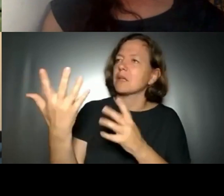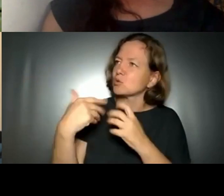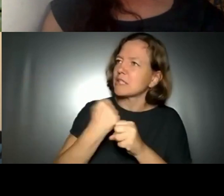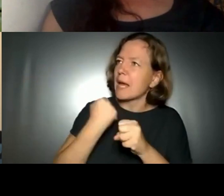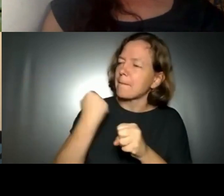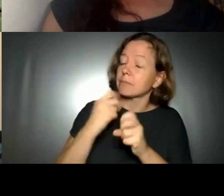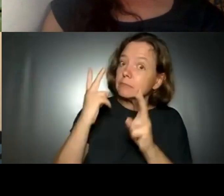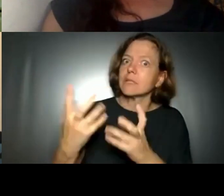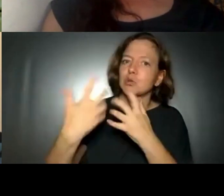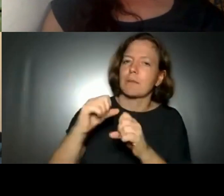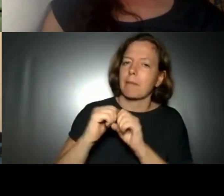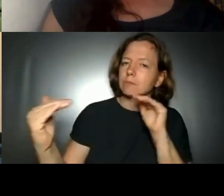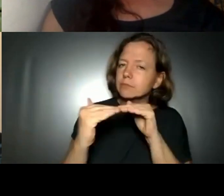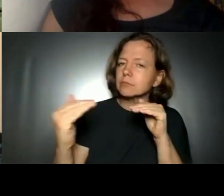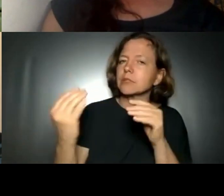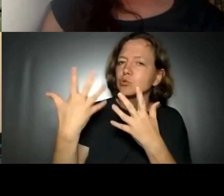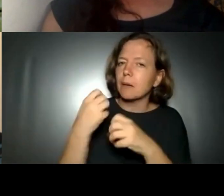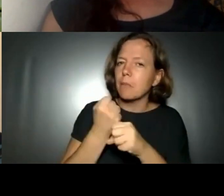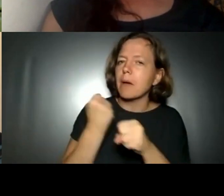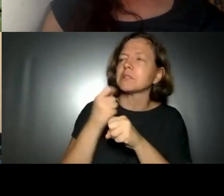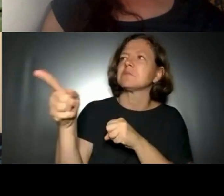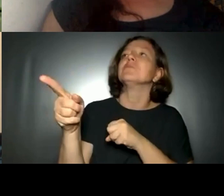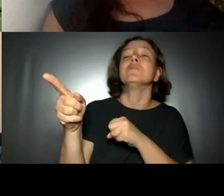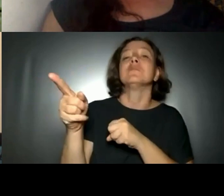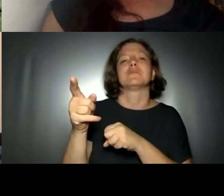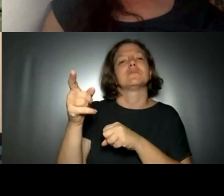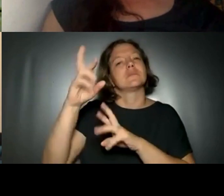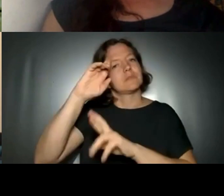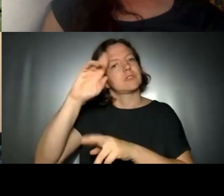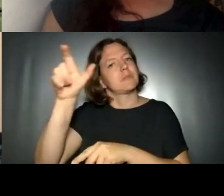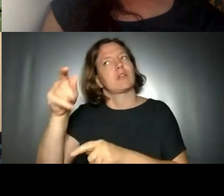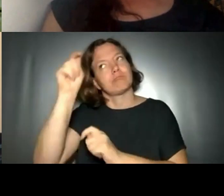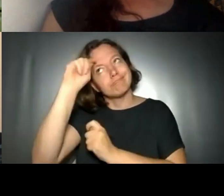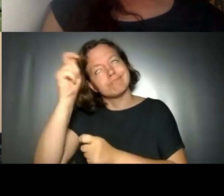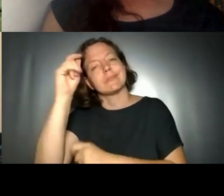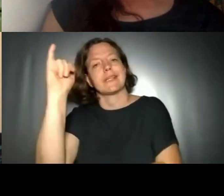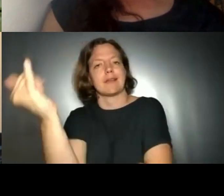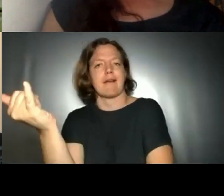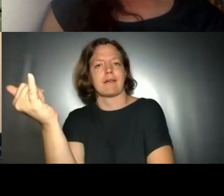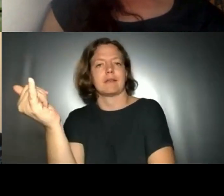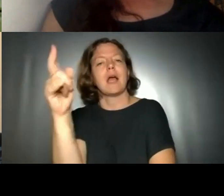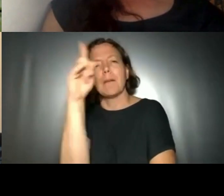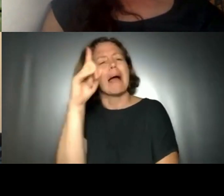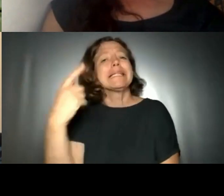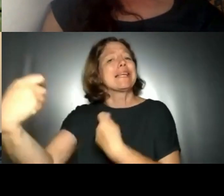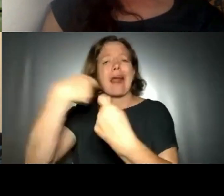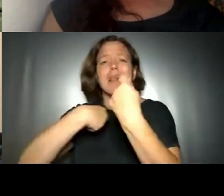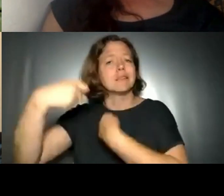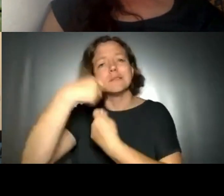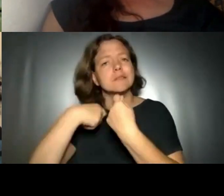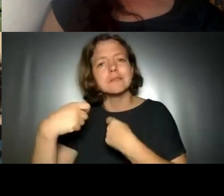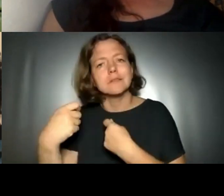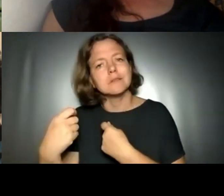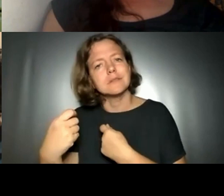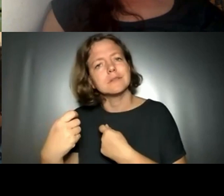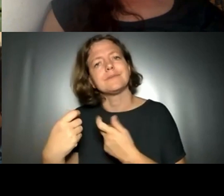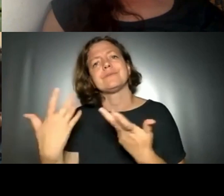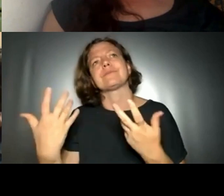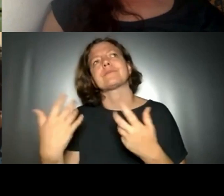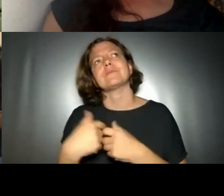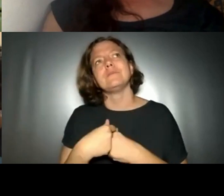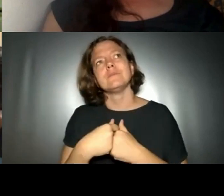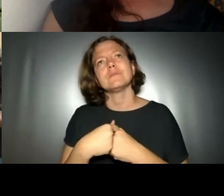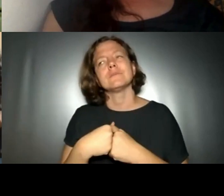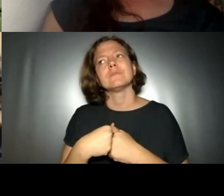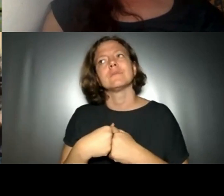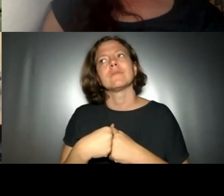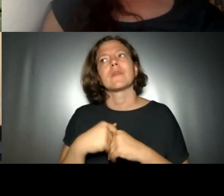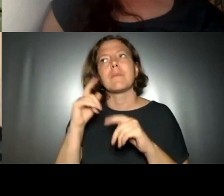It's not just fun necessarily for us to share these things all the time. It is also labor that we are doing.